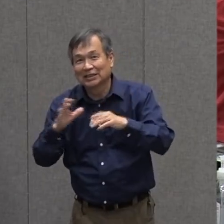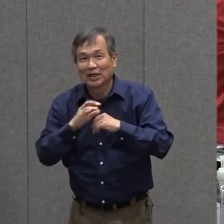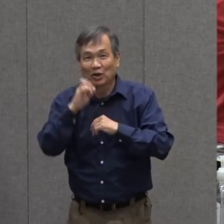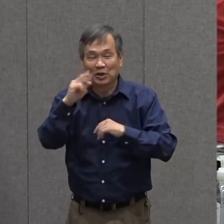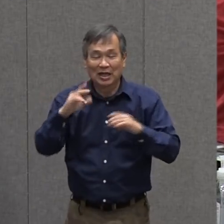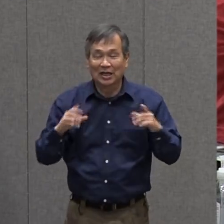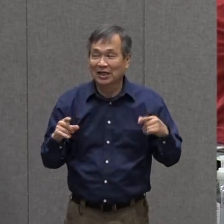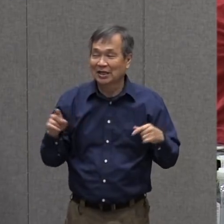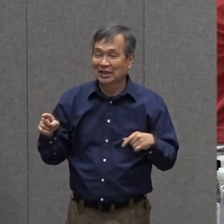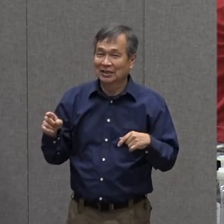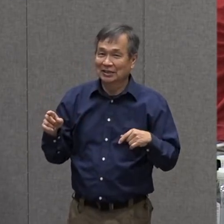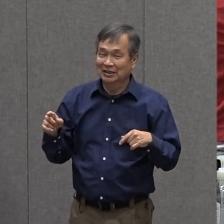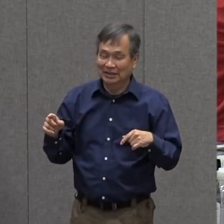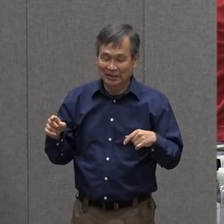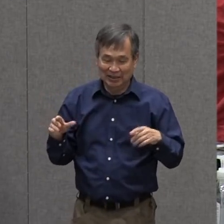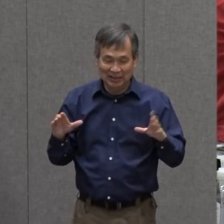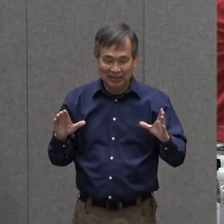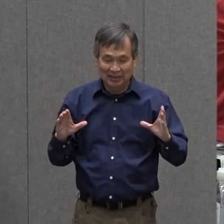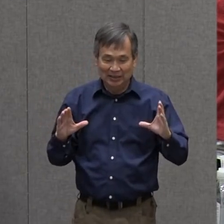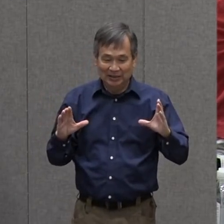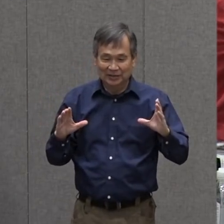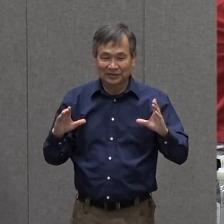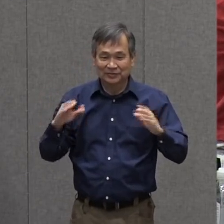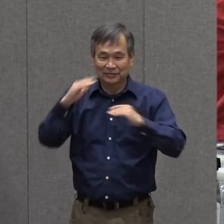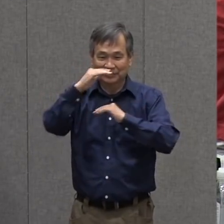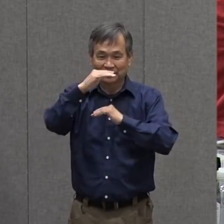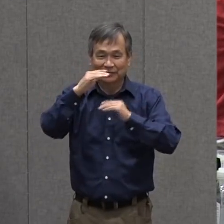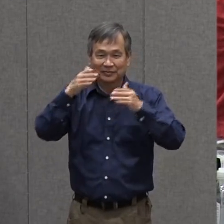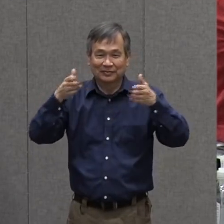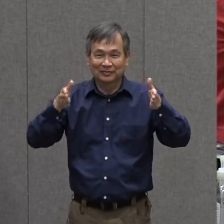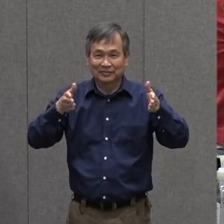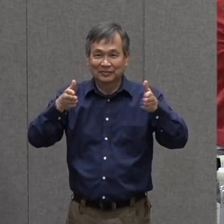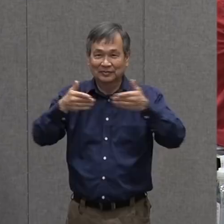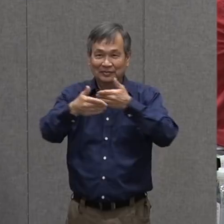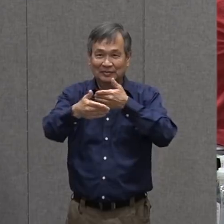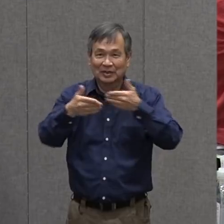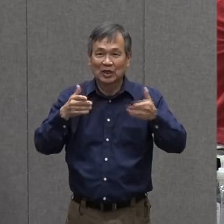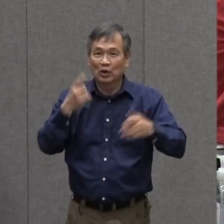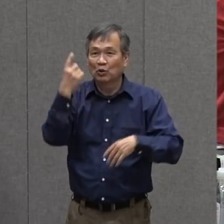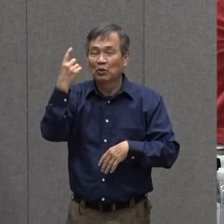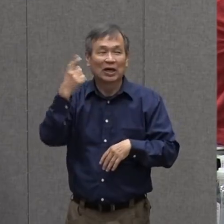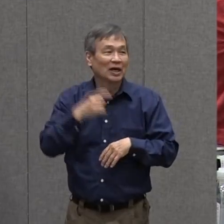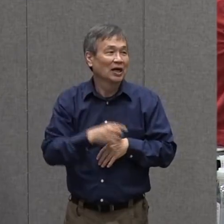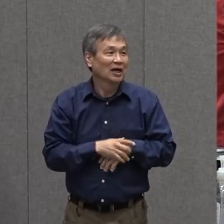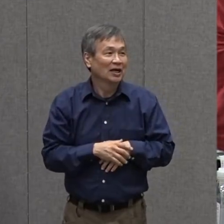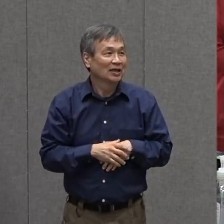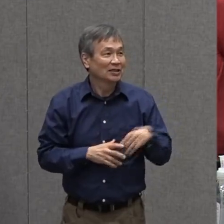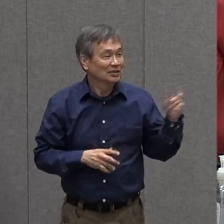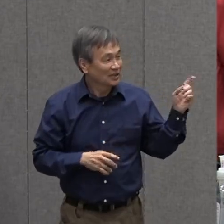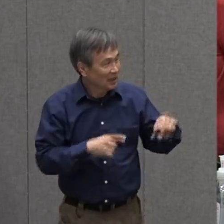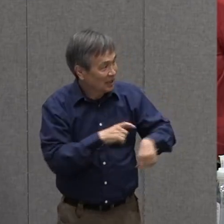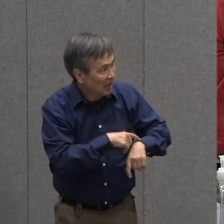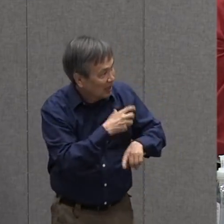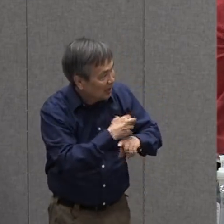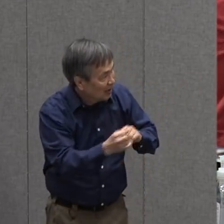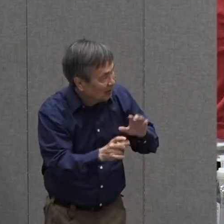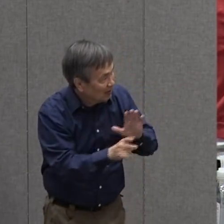This one would just be as one The buzzing time? I think I went over a minute.